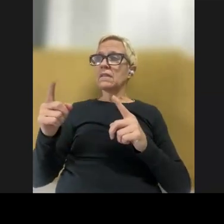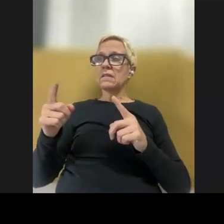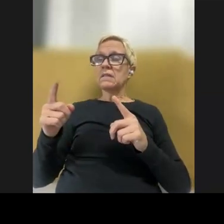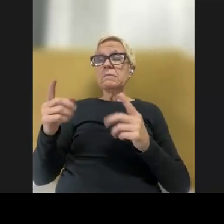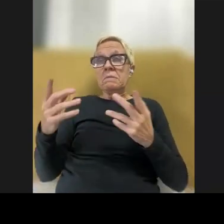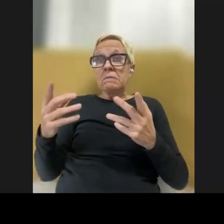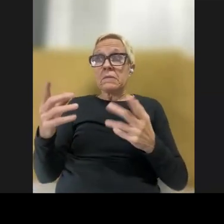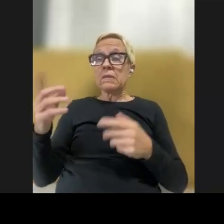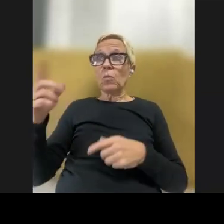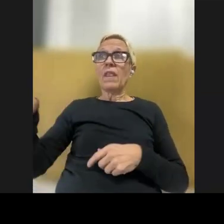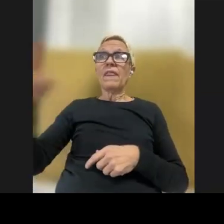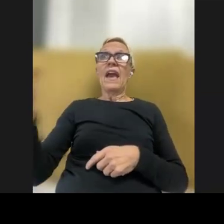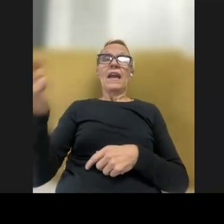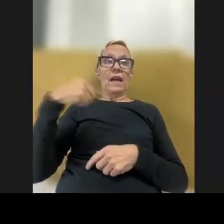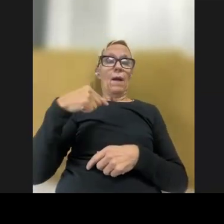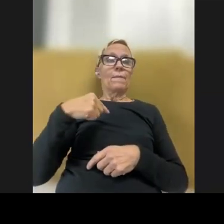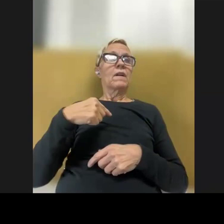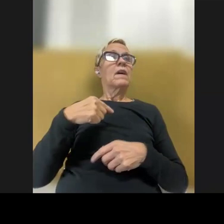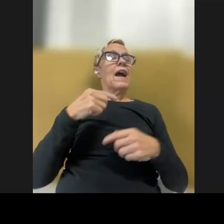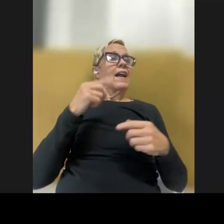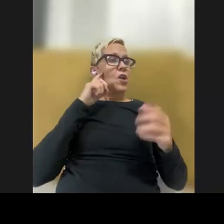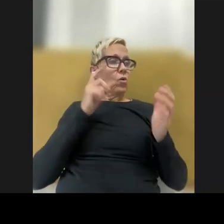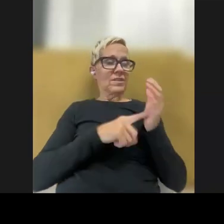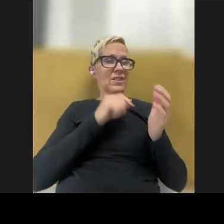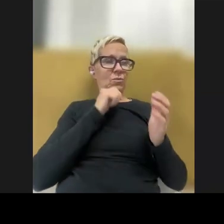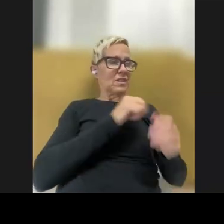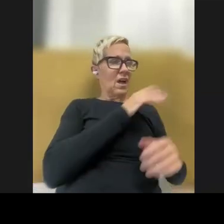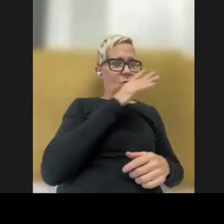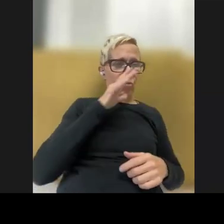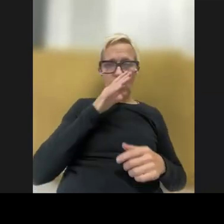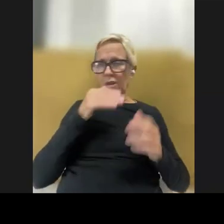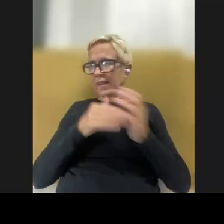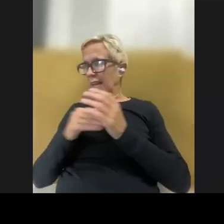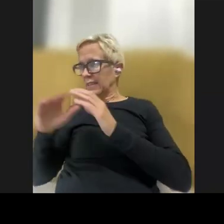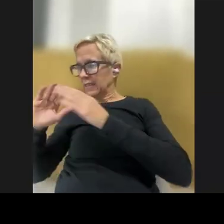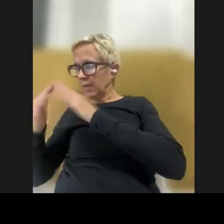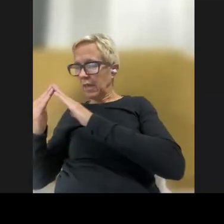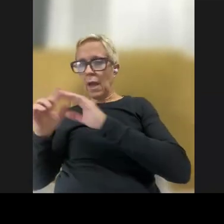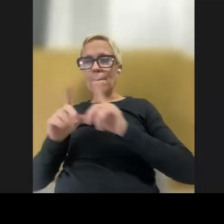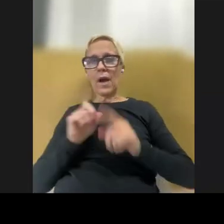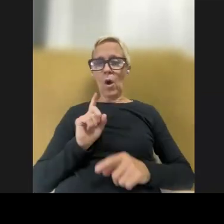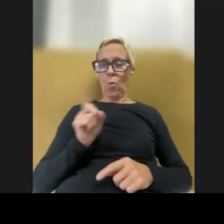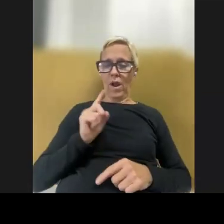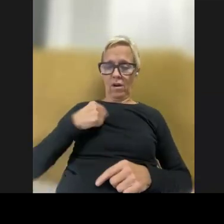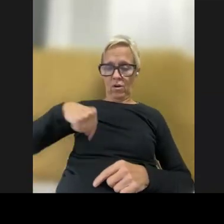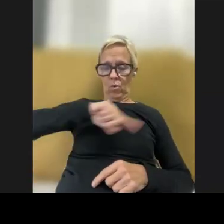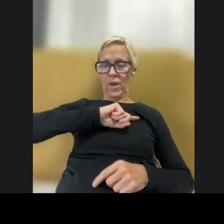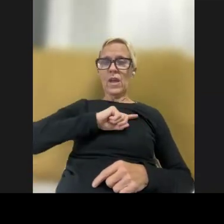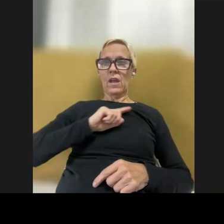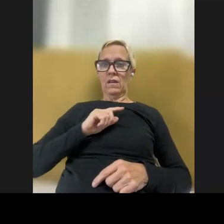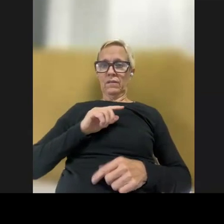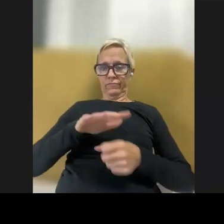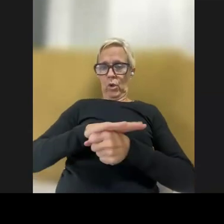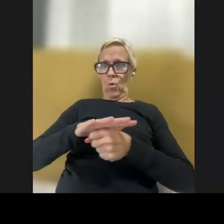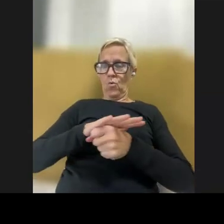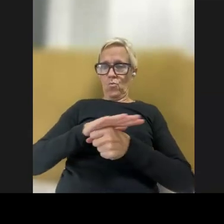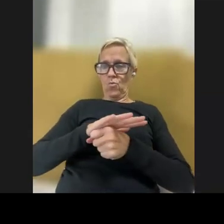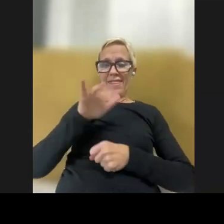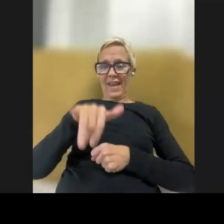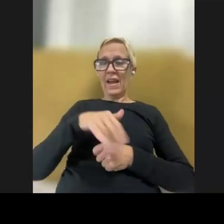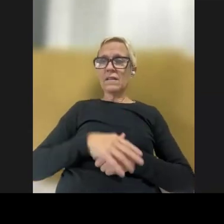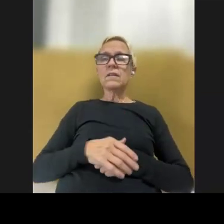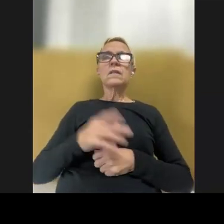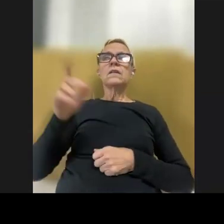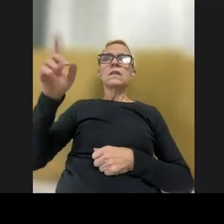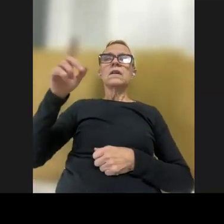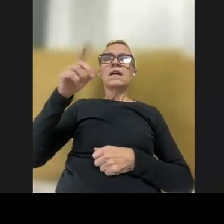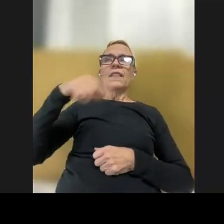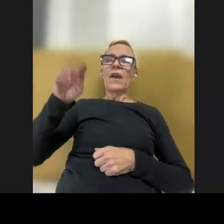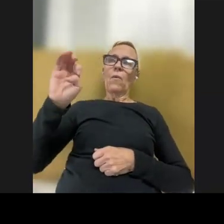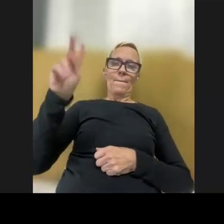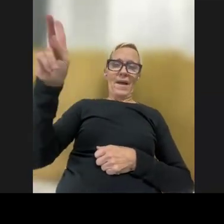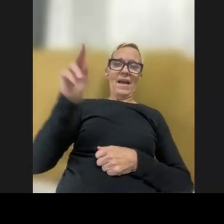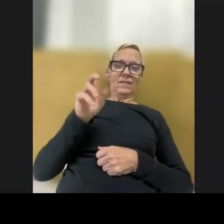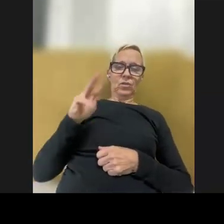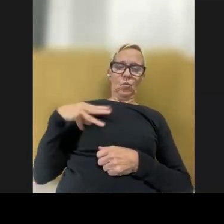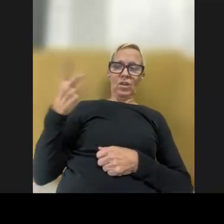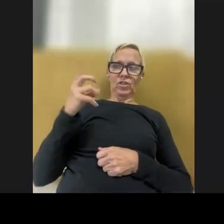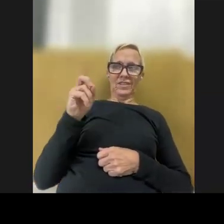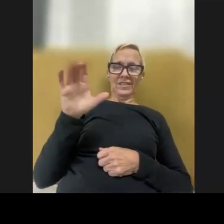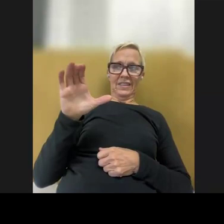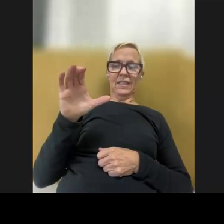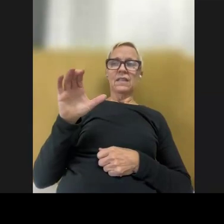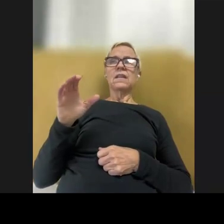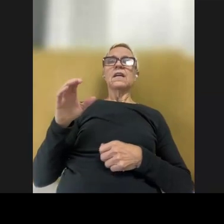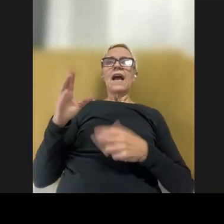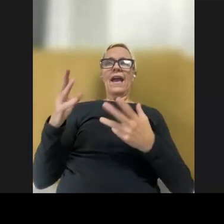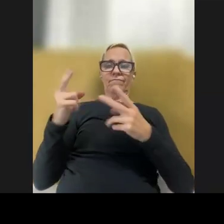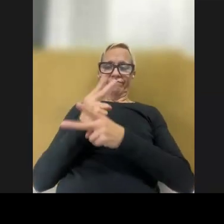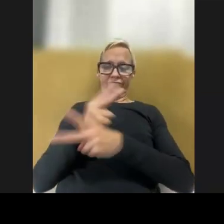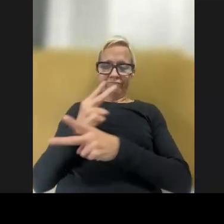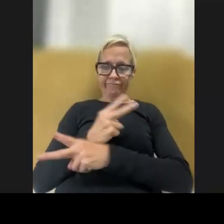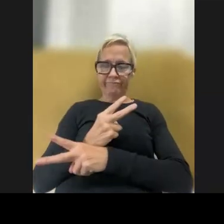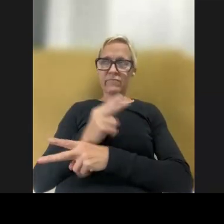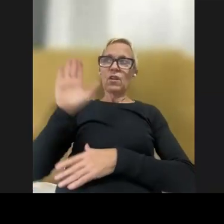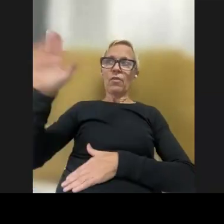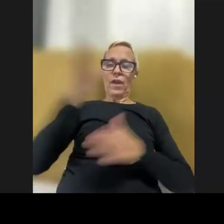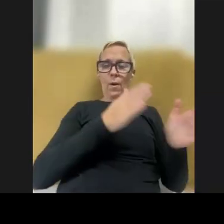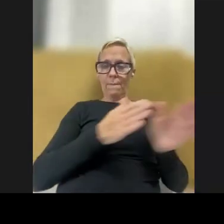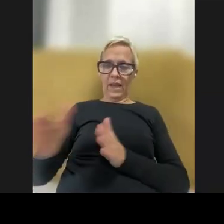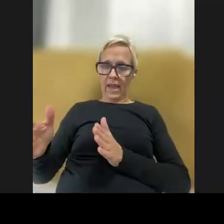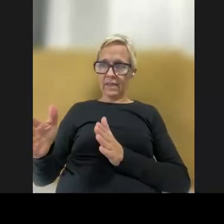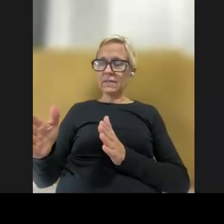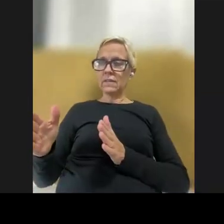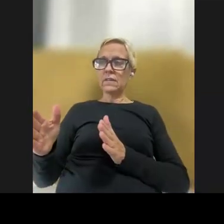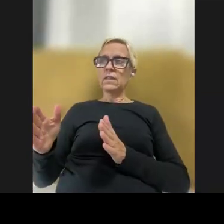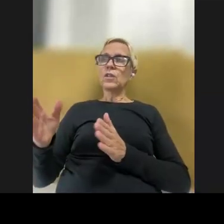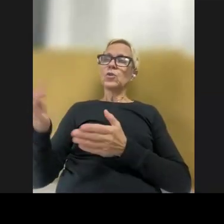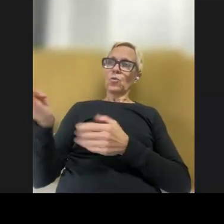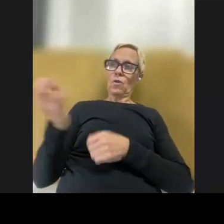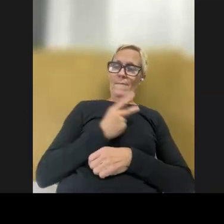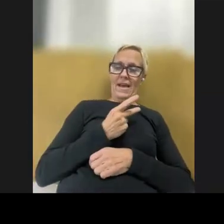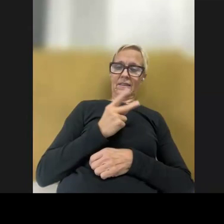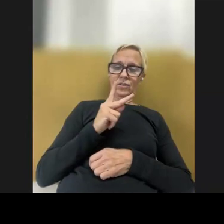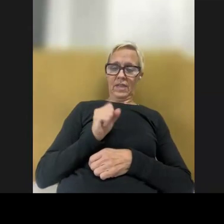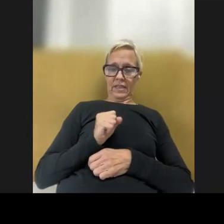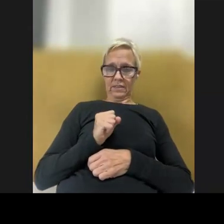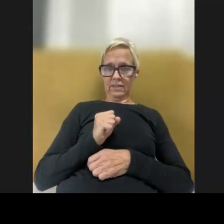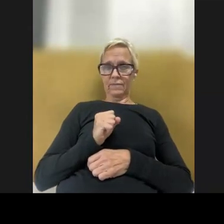That they might look at it that way.